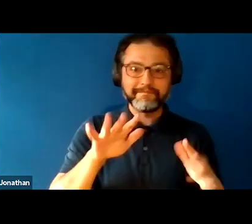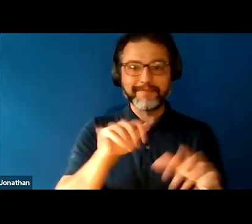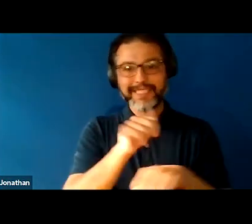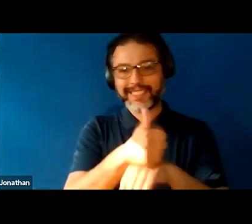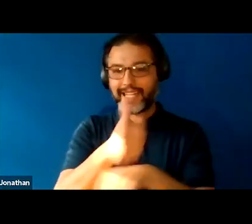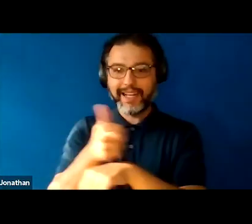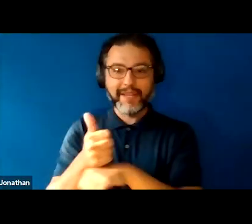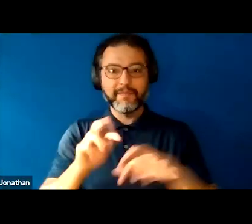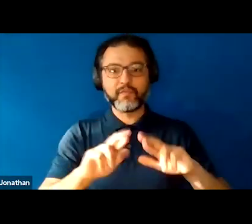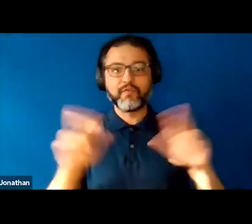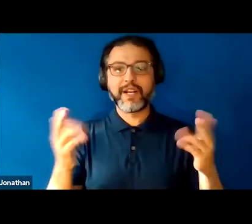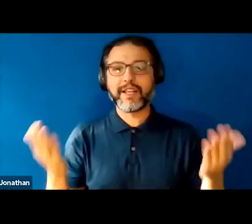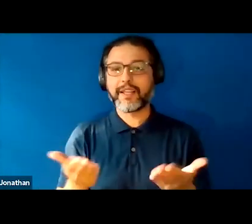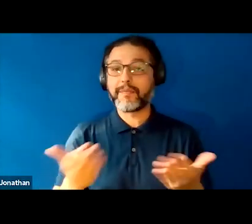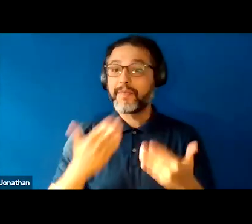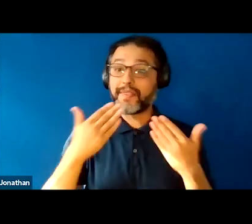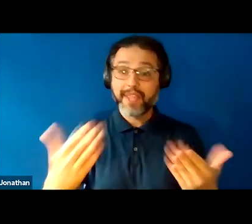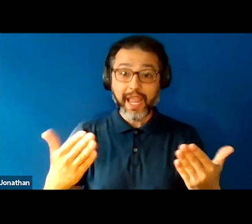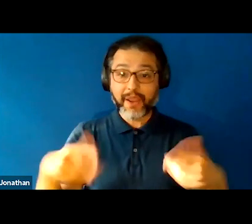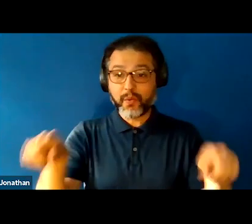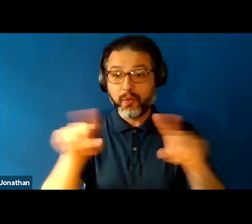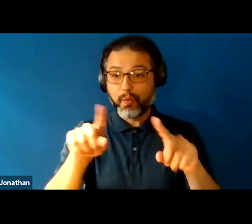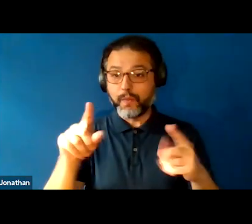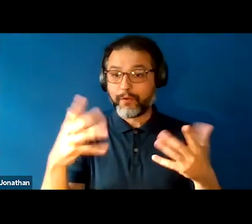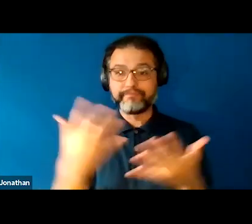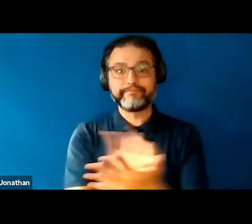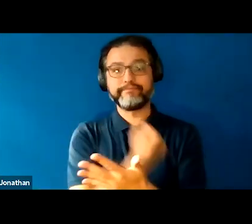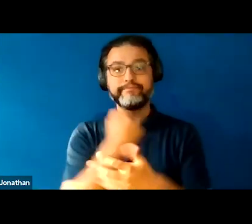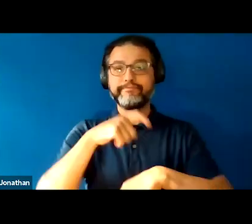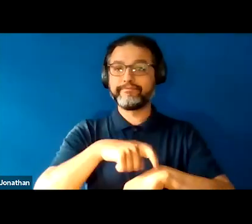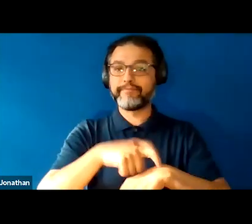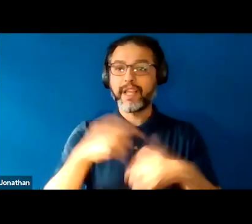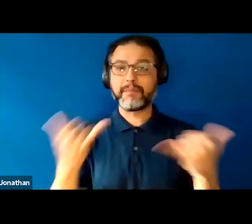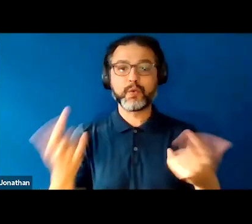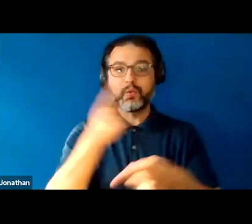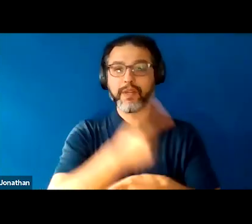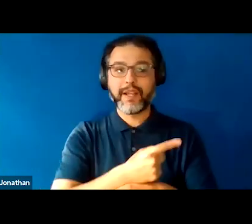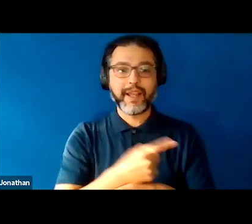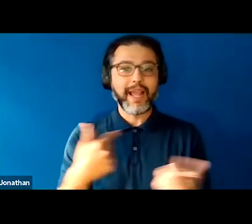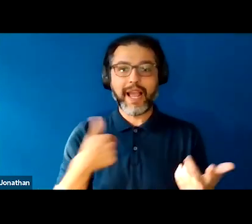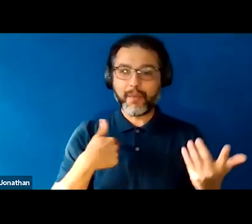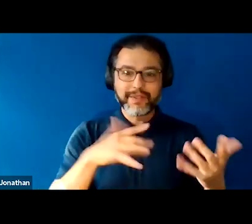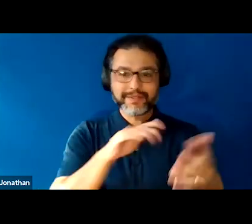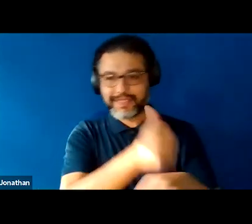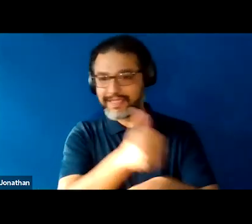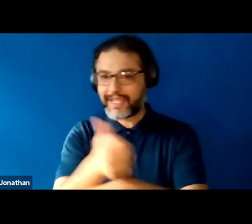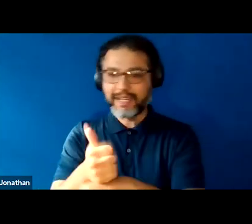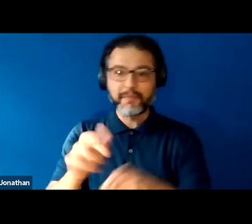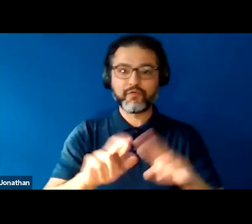Thanks, everyone, for the time today. And I have to say when I was getting ready for this, I was thinking about how long I've